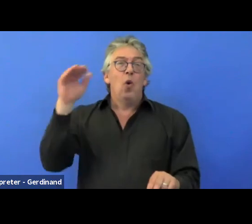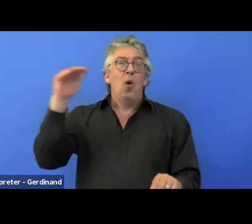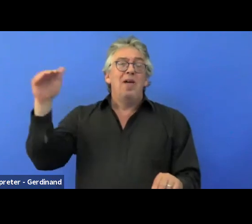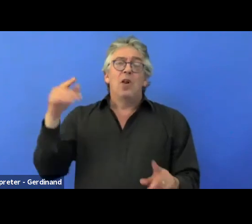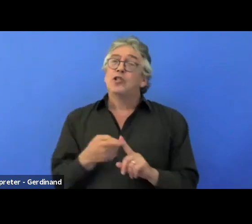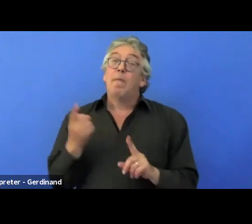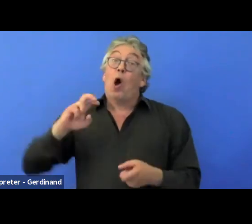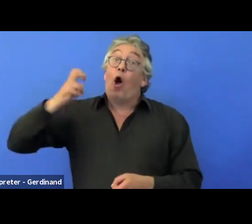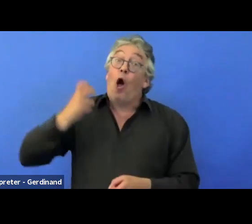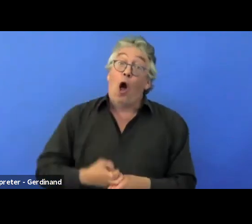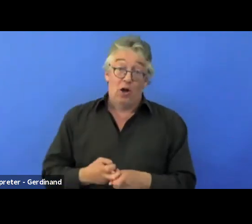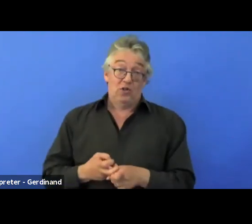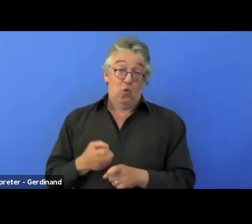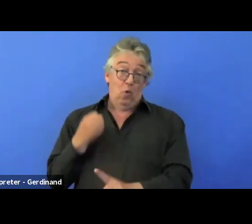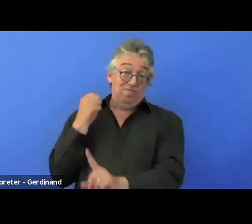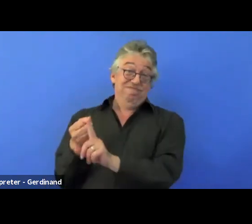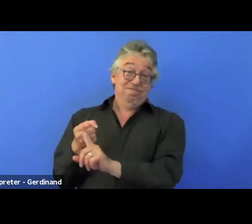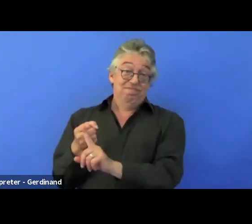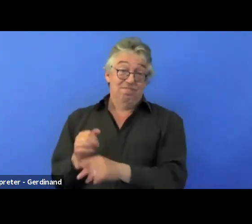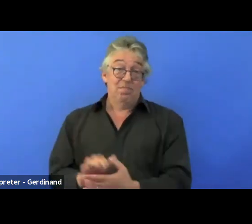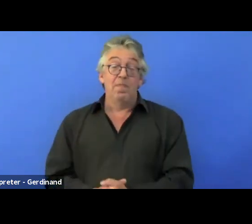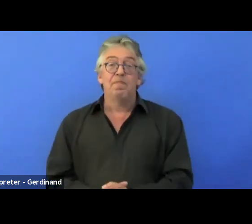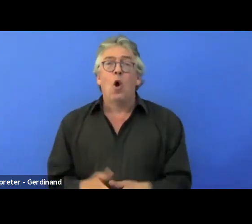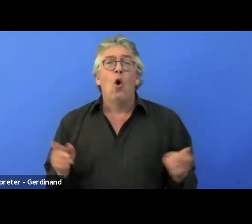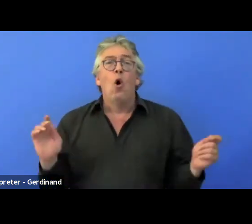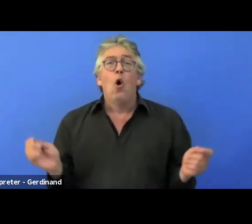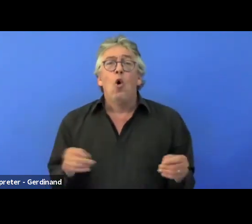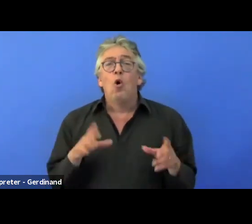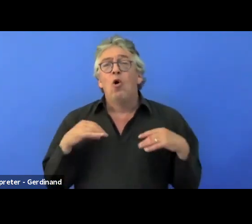We will liaise with all our network and expert groups,